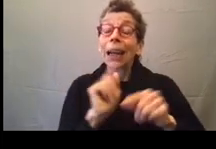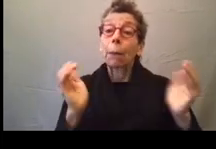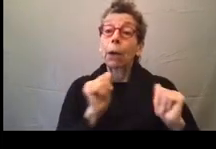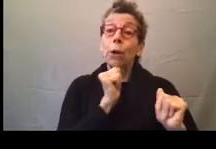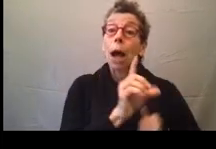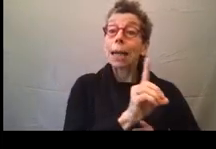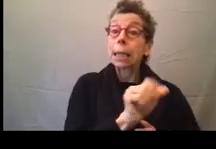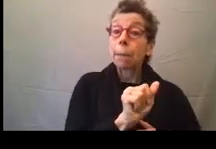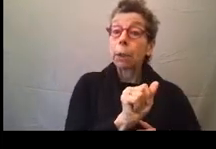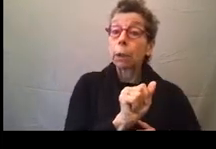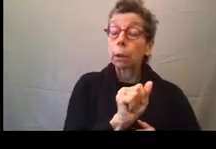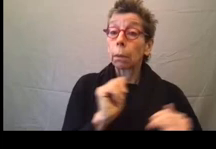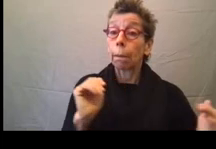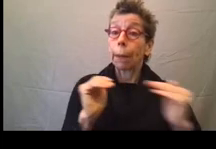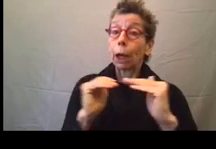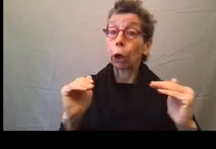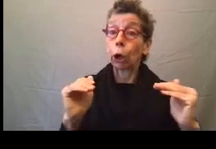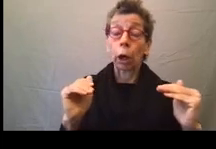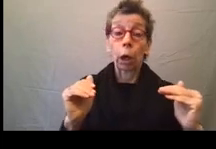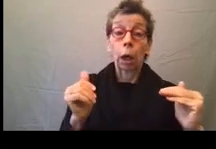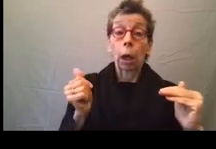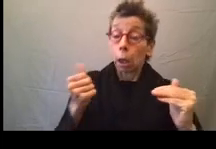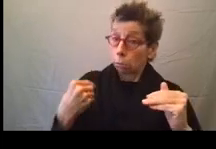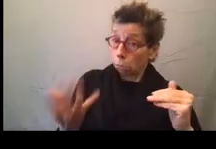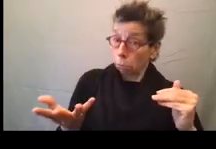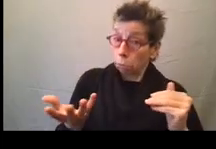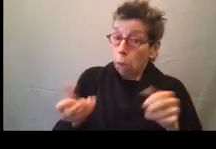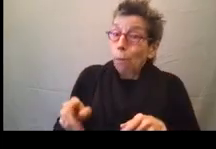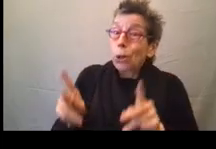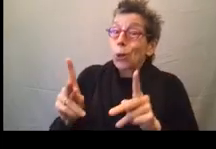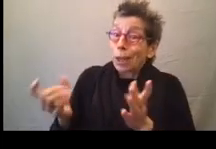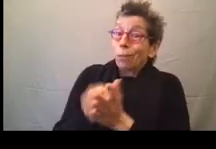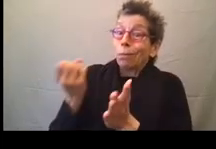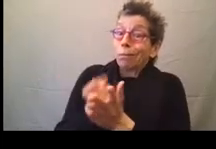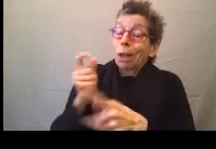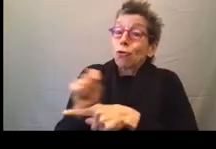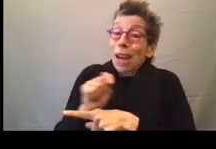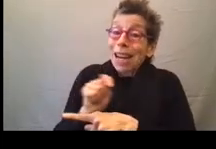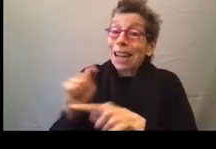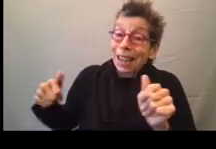opportunity to address some of the training and development gaps in a safe way. Getting